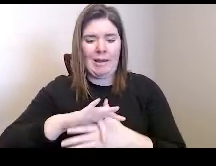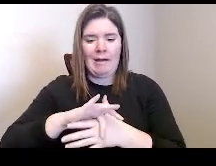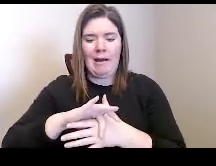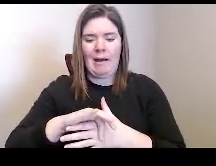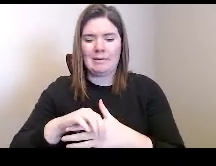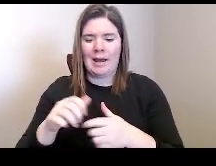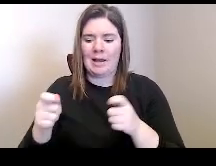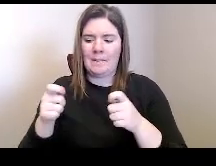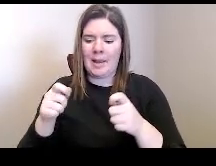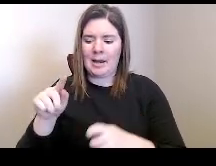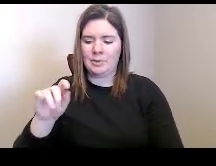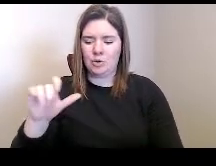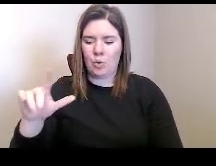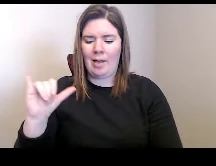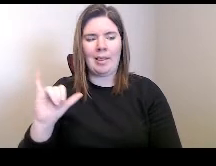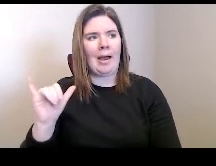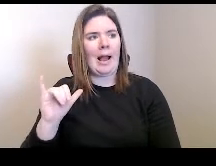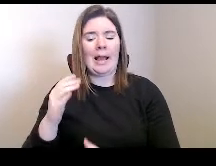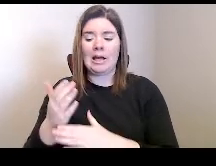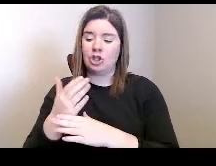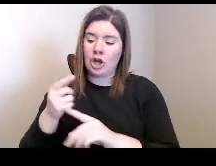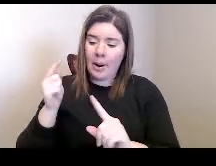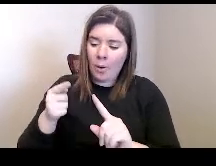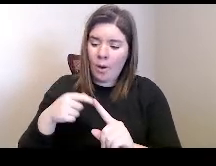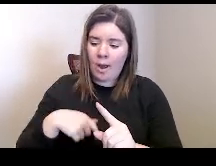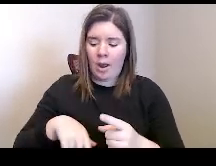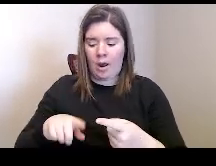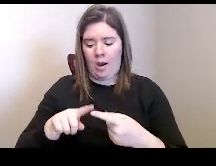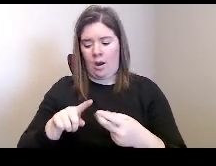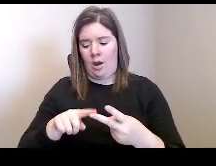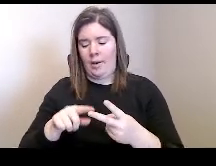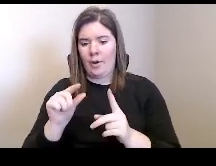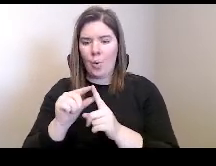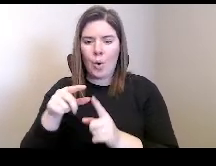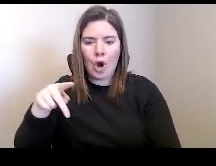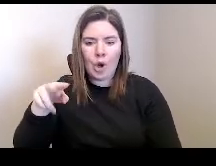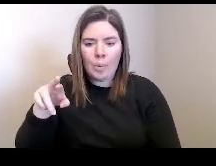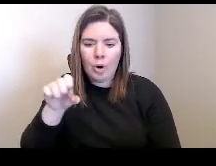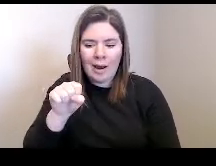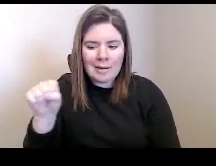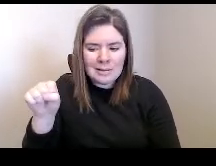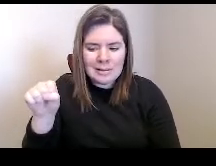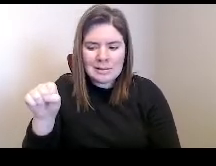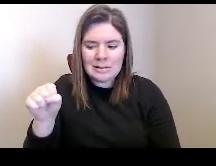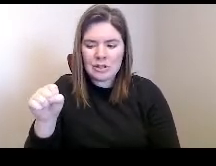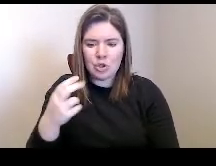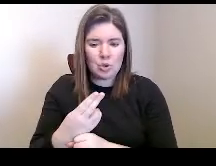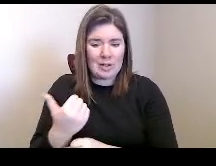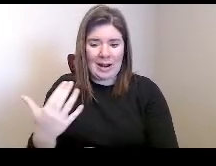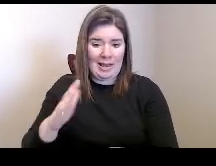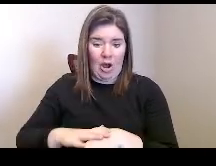or, you know, WordPress or anything on the web that you're going to house this document that